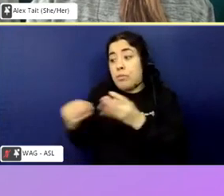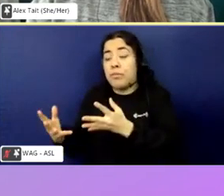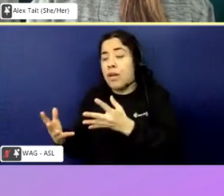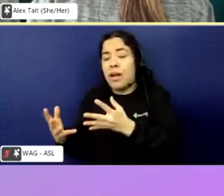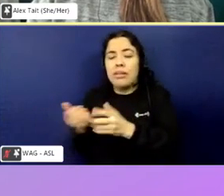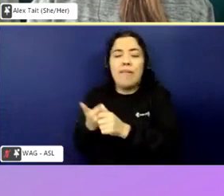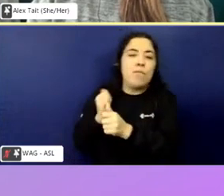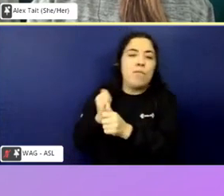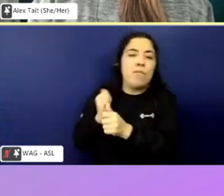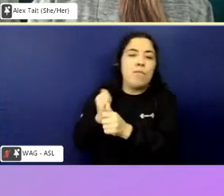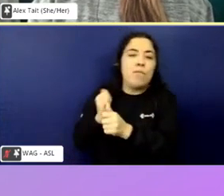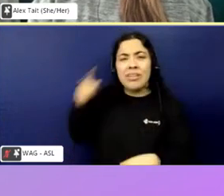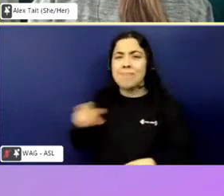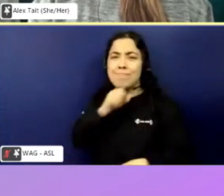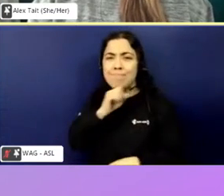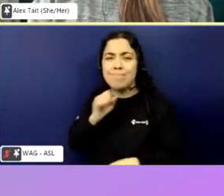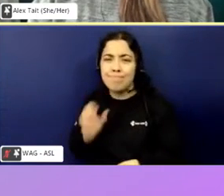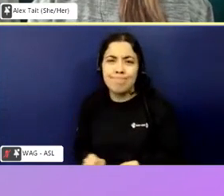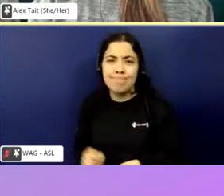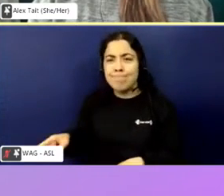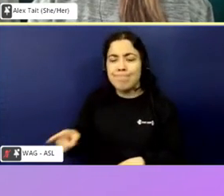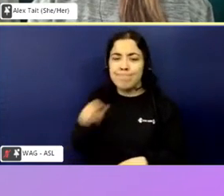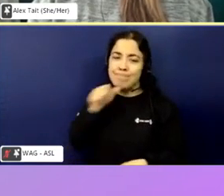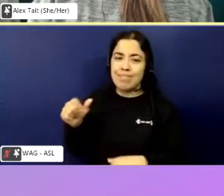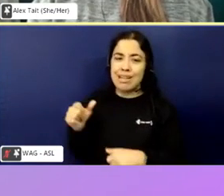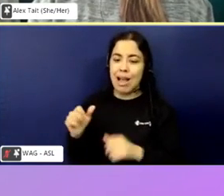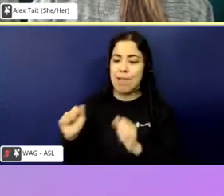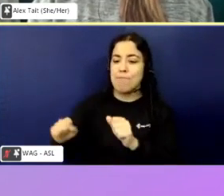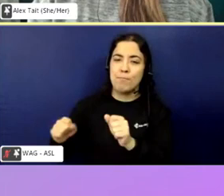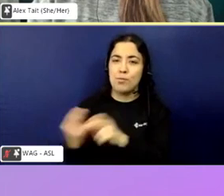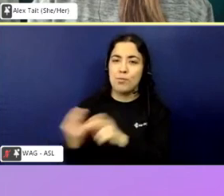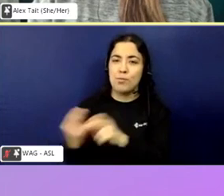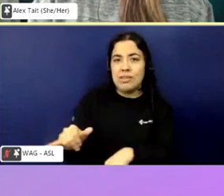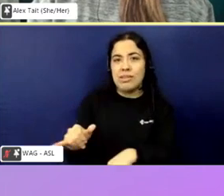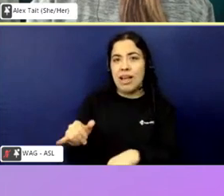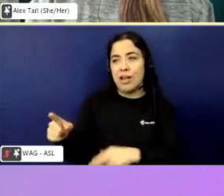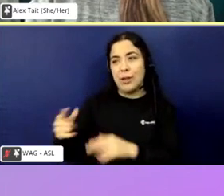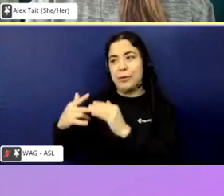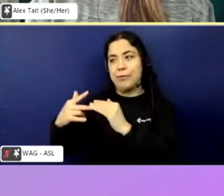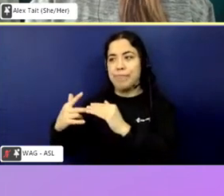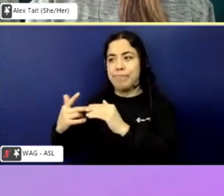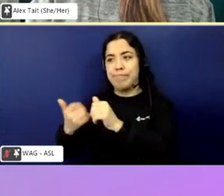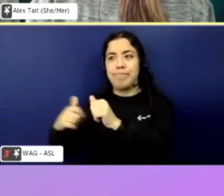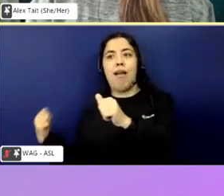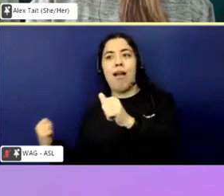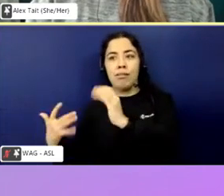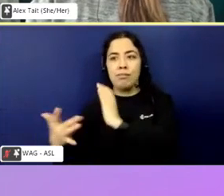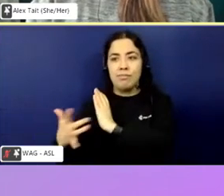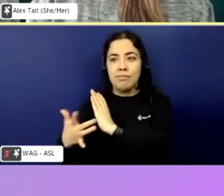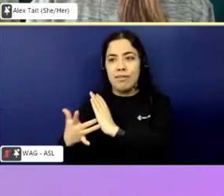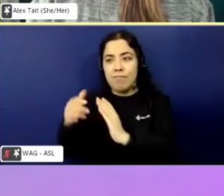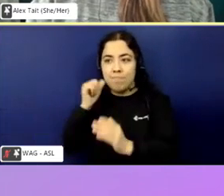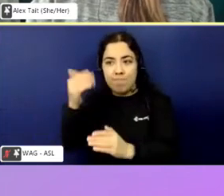that they won't be able to use it. So this example ageism we of mezzo can see a very clear